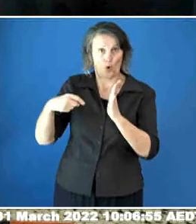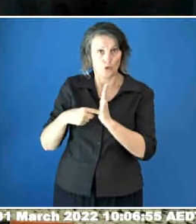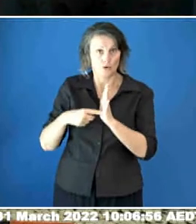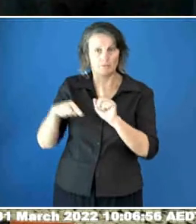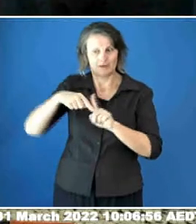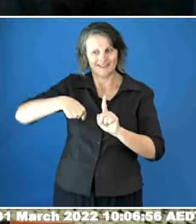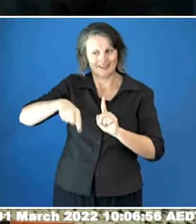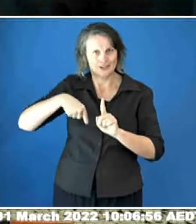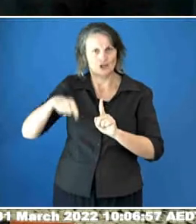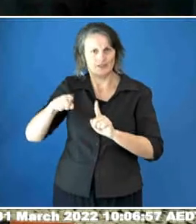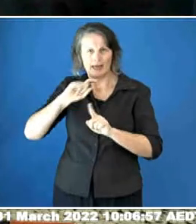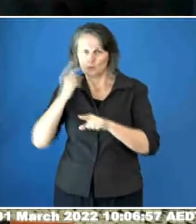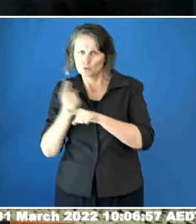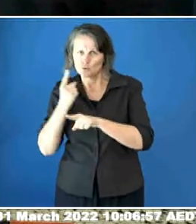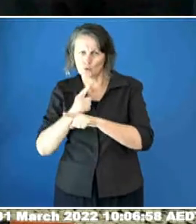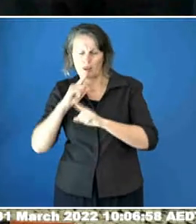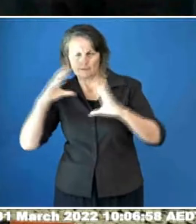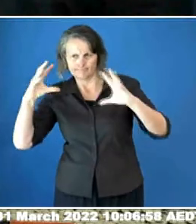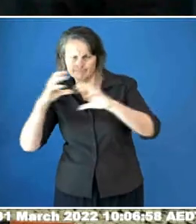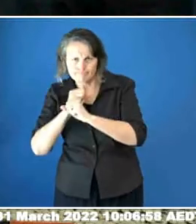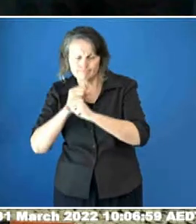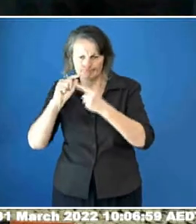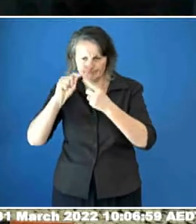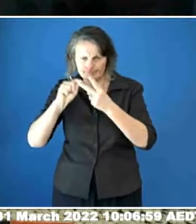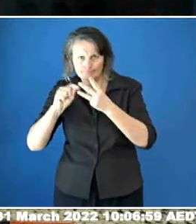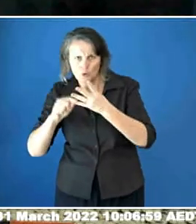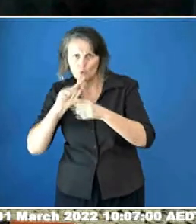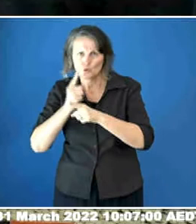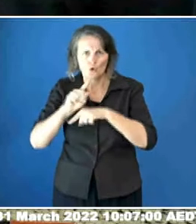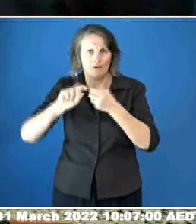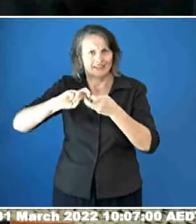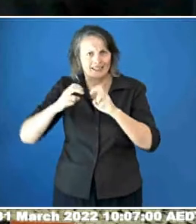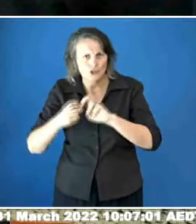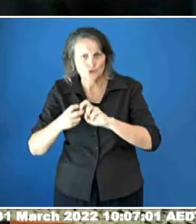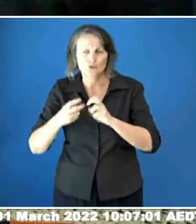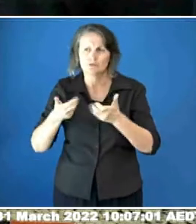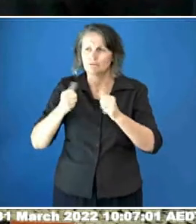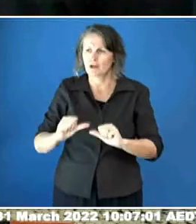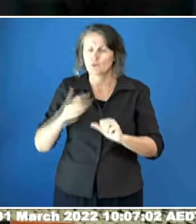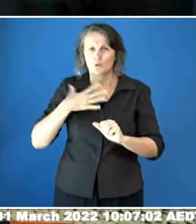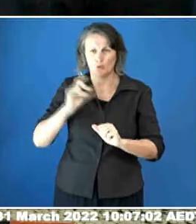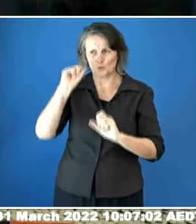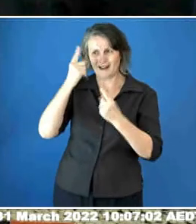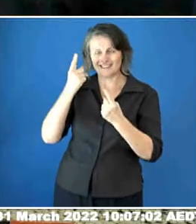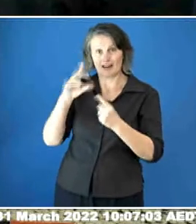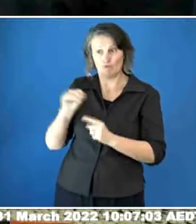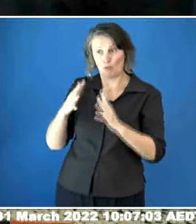We will discuss a wide range of issues, and we want to understand from WWDA their